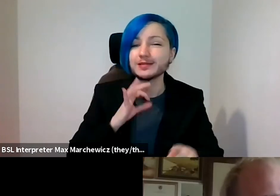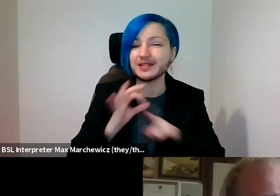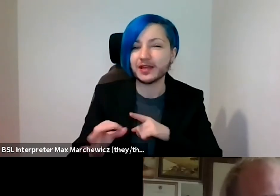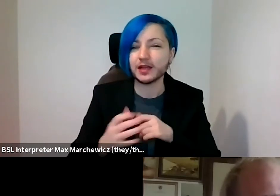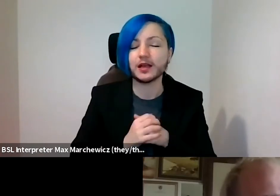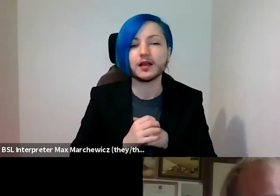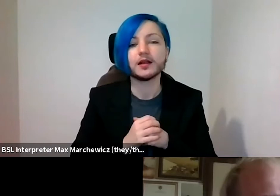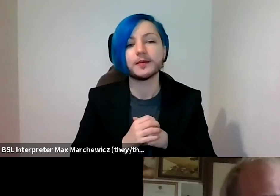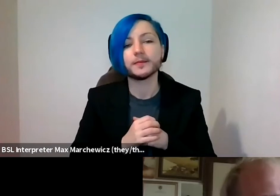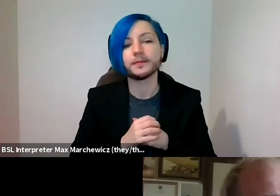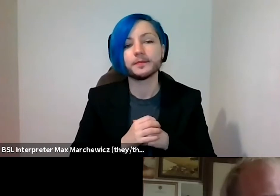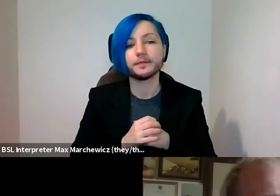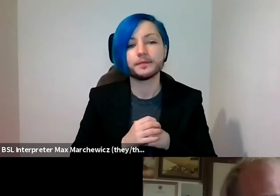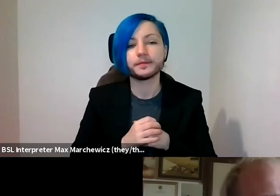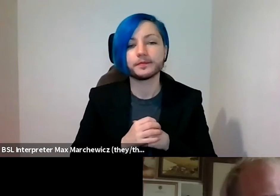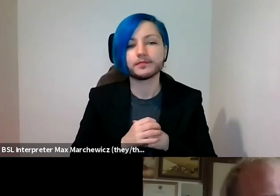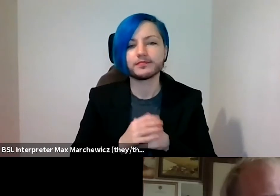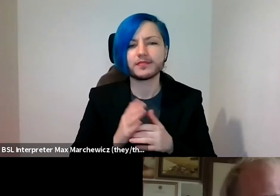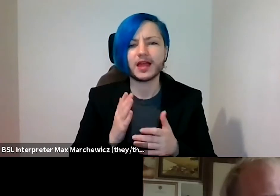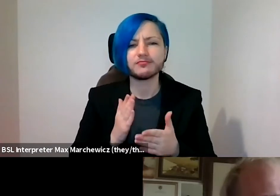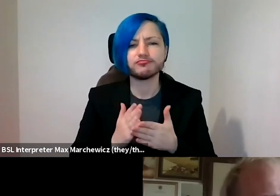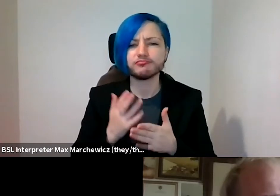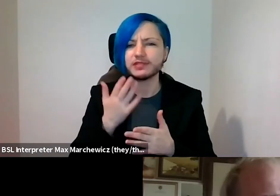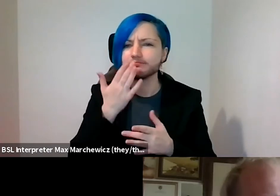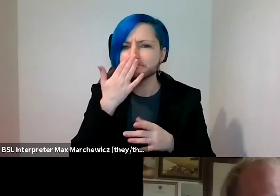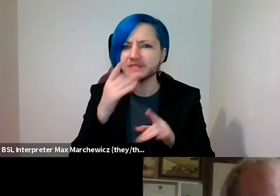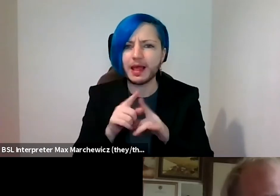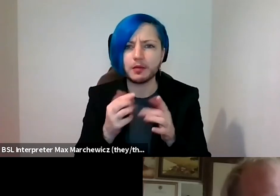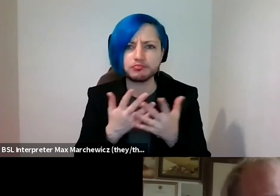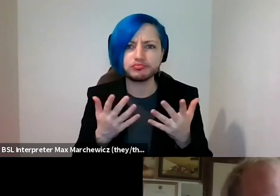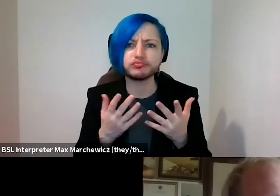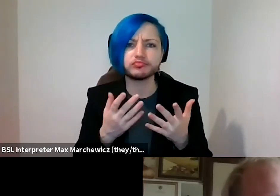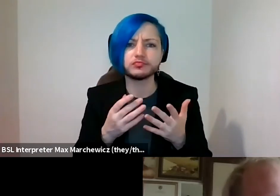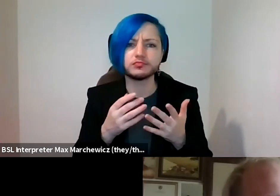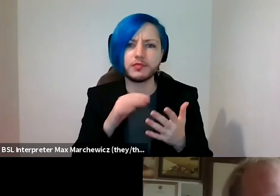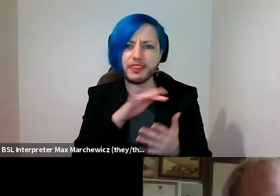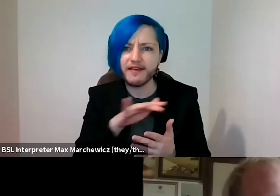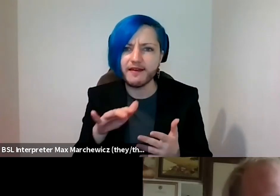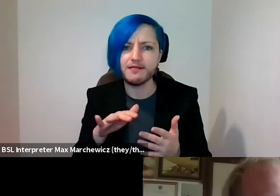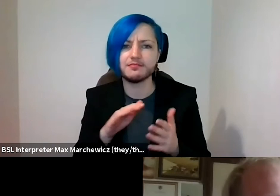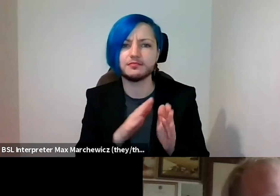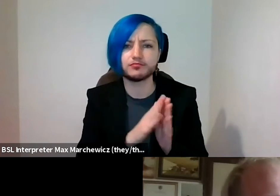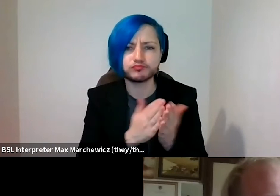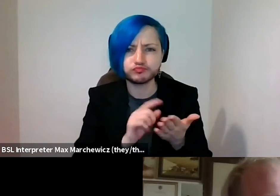that there seemed to be very, very material readings, and they're absolutely fantastic in their rigor,